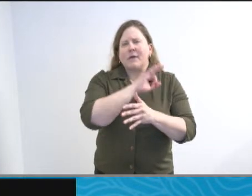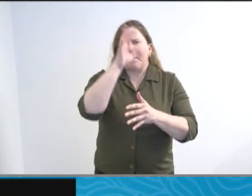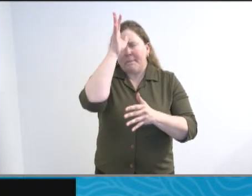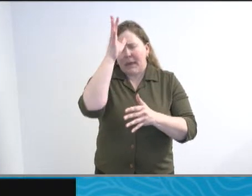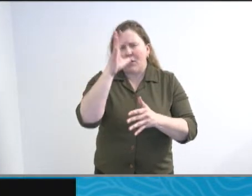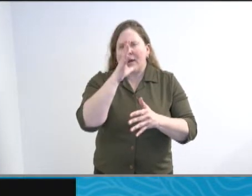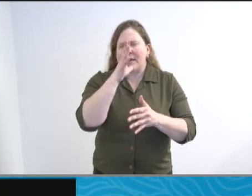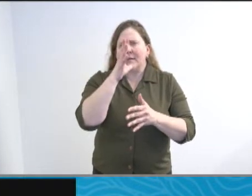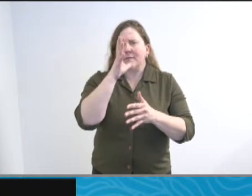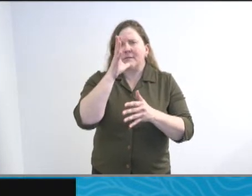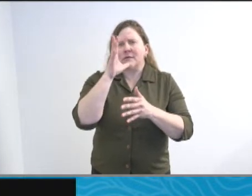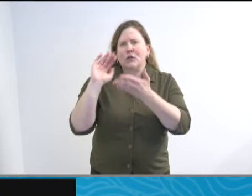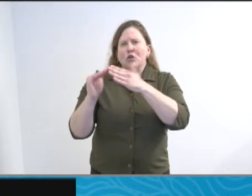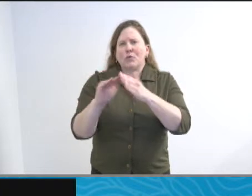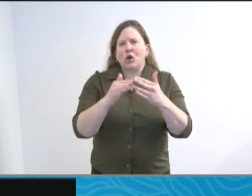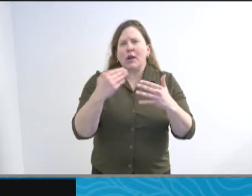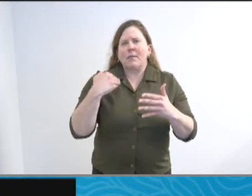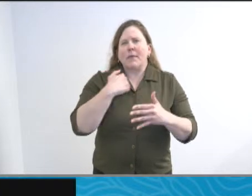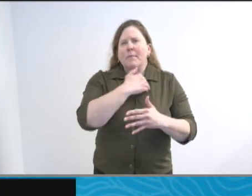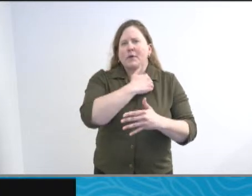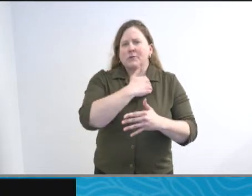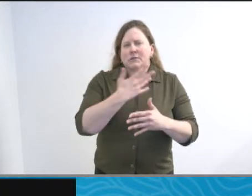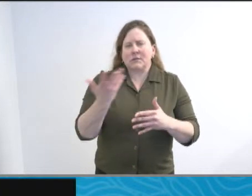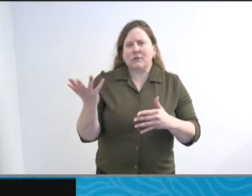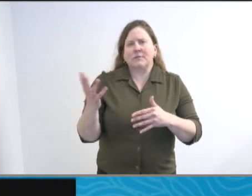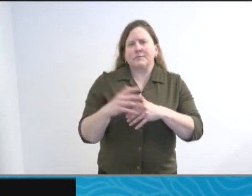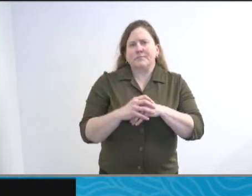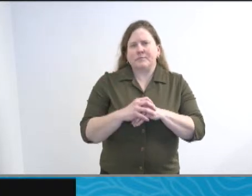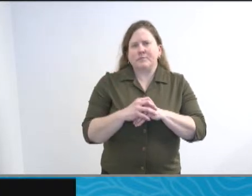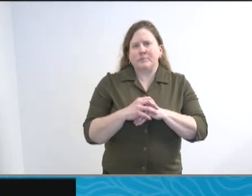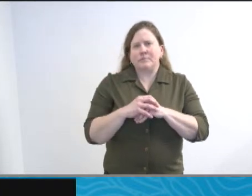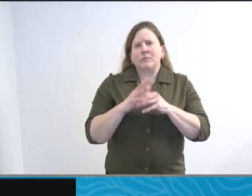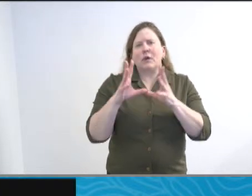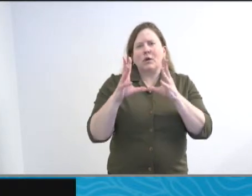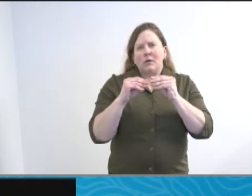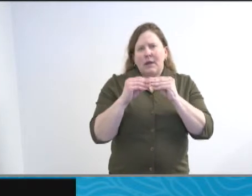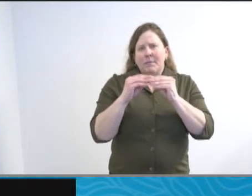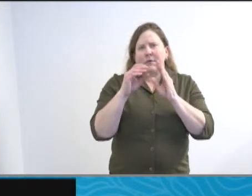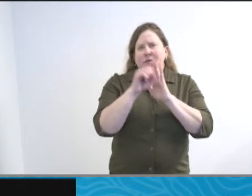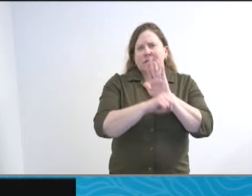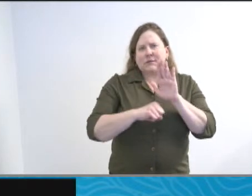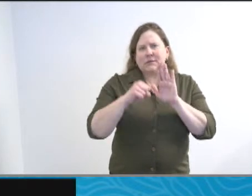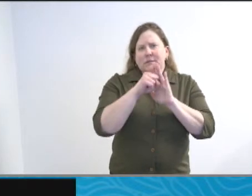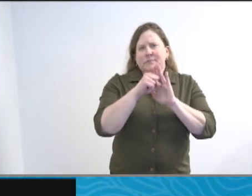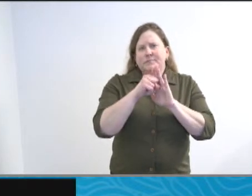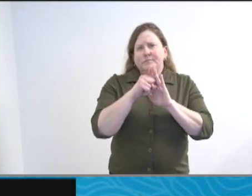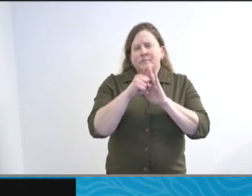And through that, through those collaborative sessions that we called guiding coalition meetings,